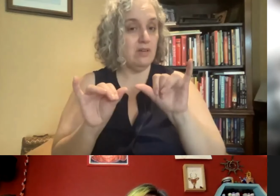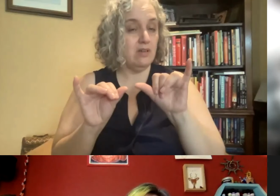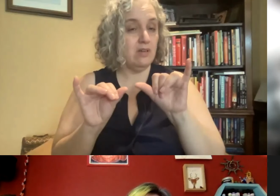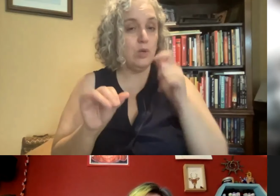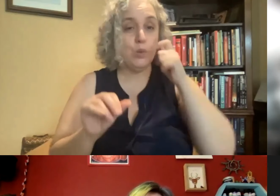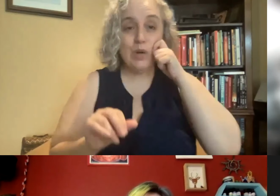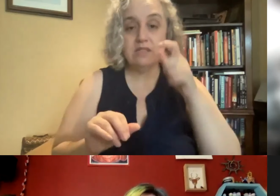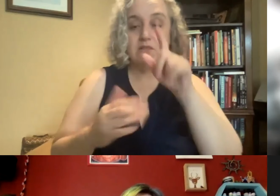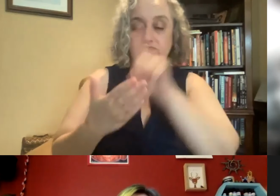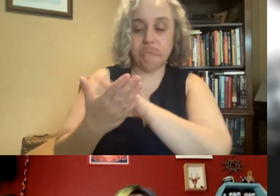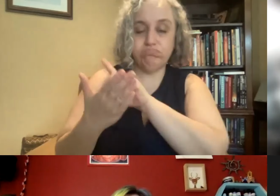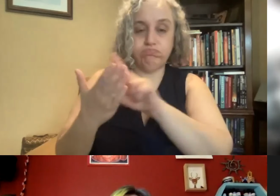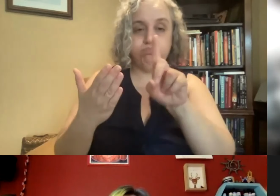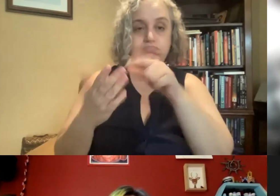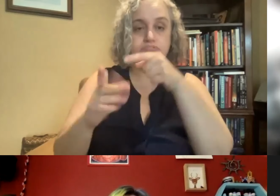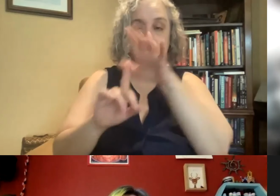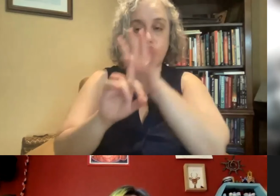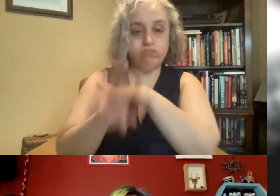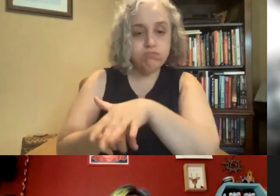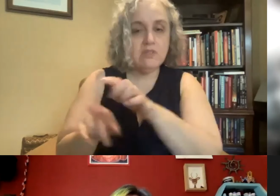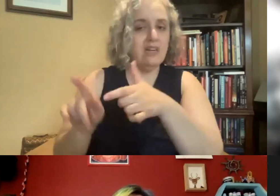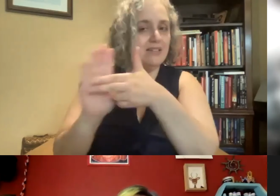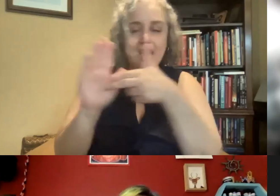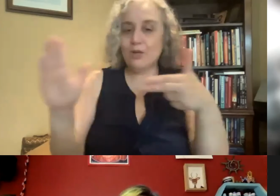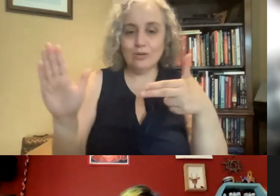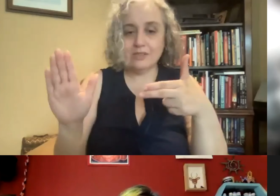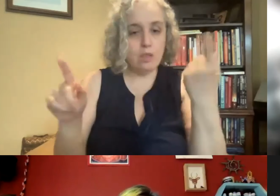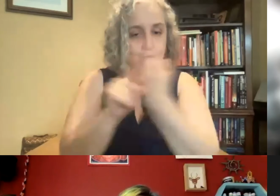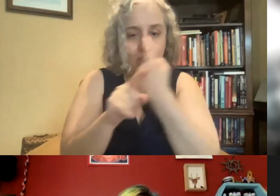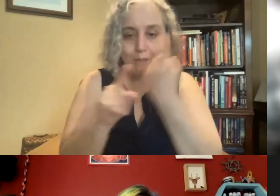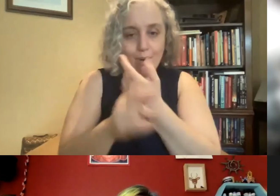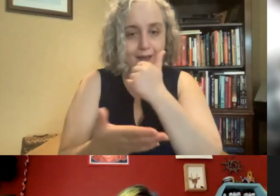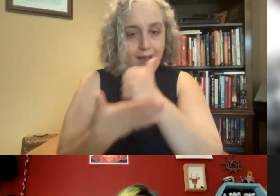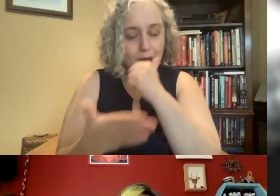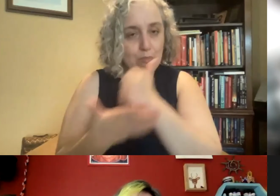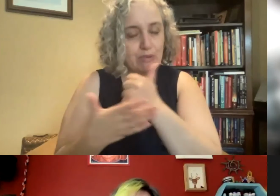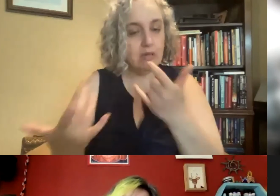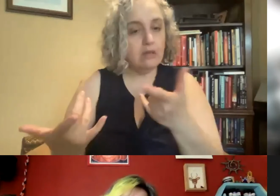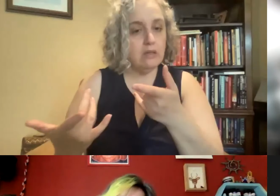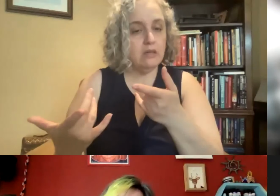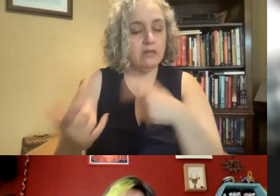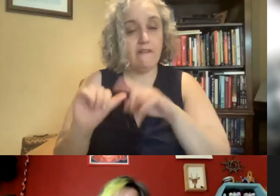under-diagnosed or don't get the right help. So that's my first question.